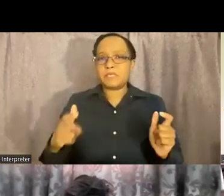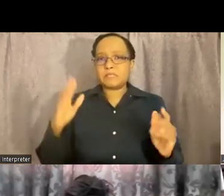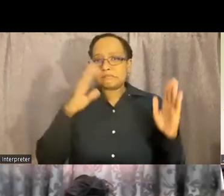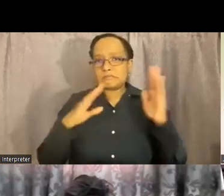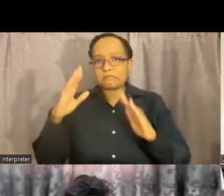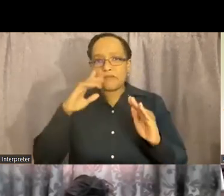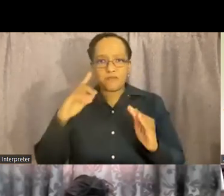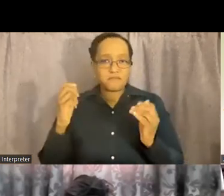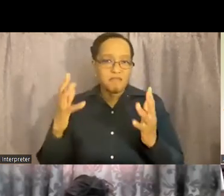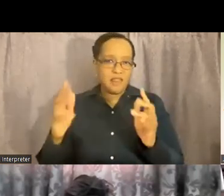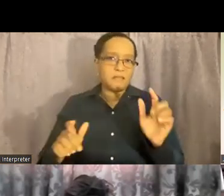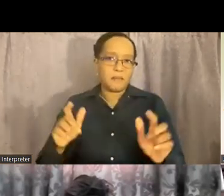people.